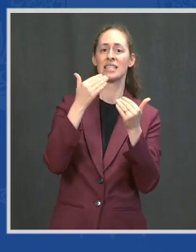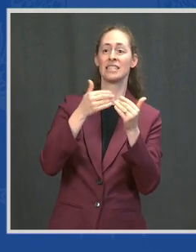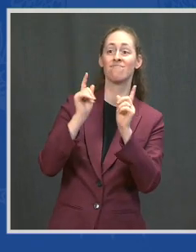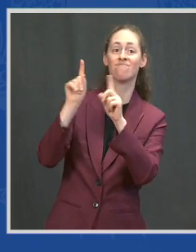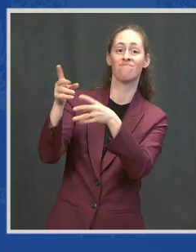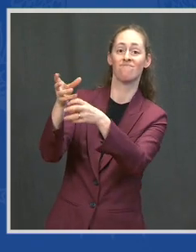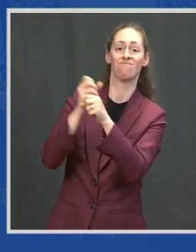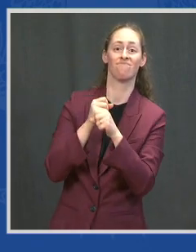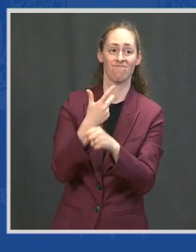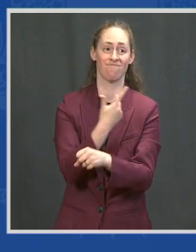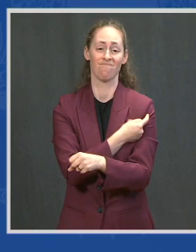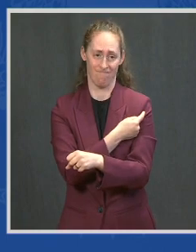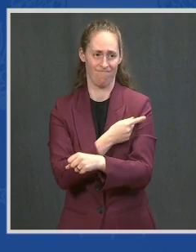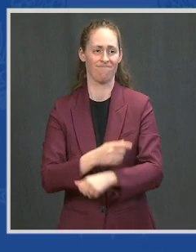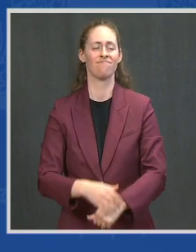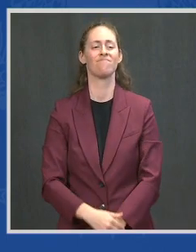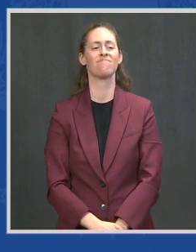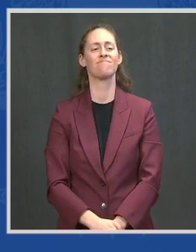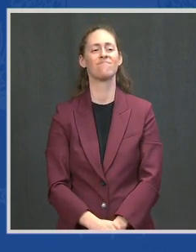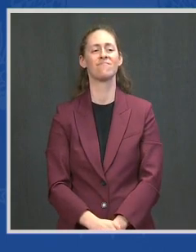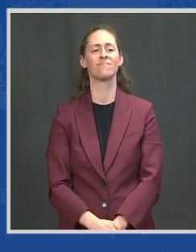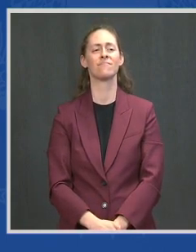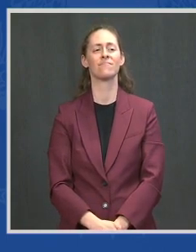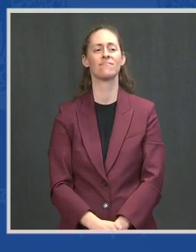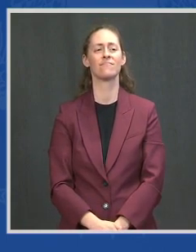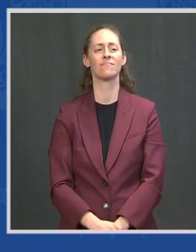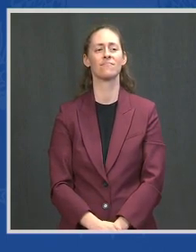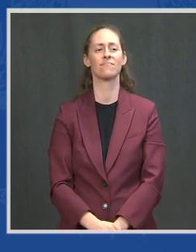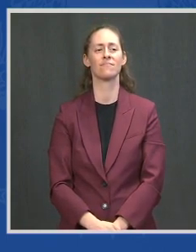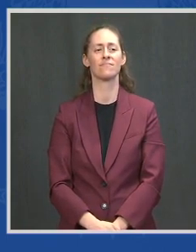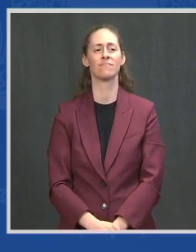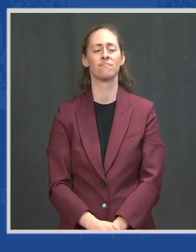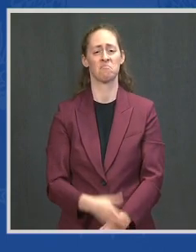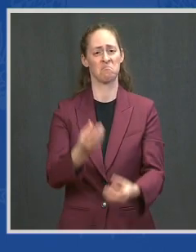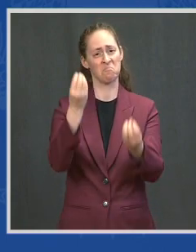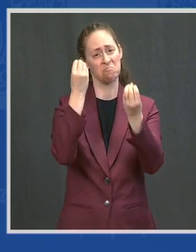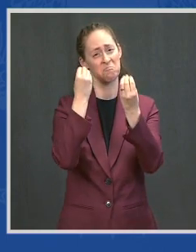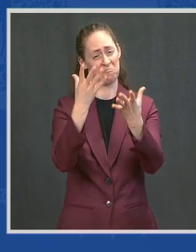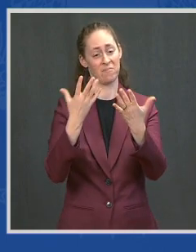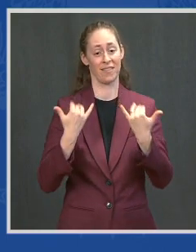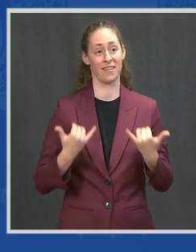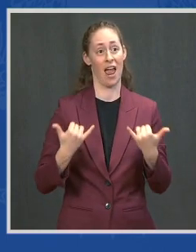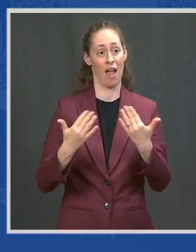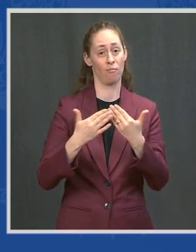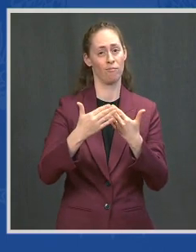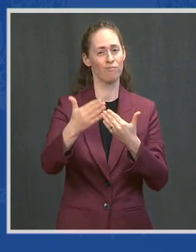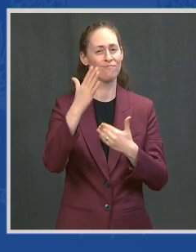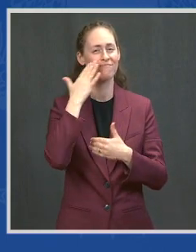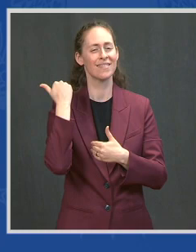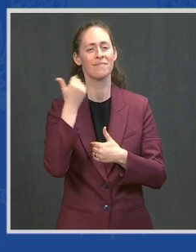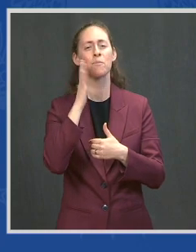beyond anyone's expectations, I believe. Now we're going to have to bring the vaccine to people who are less eager.